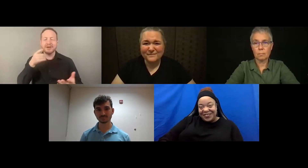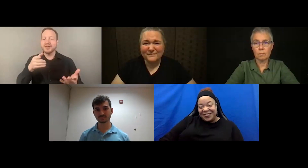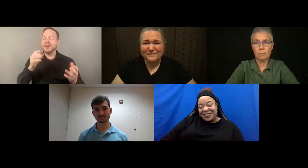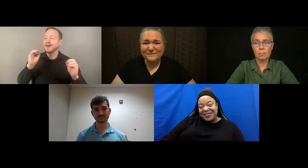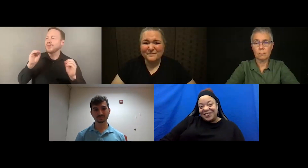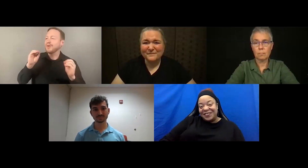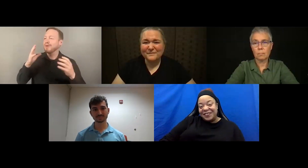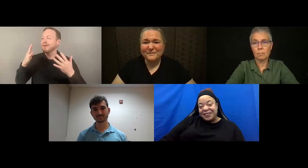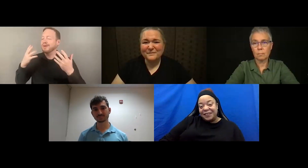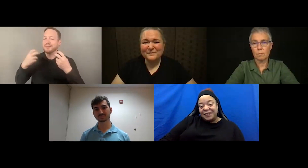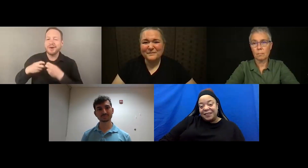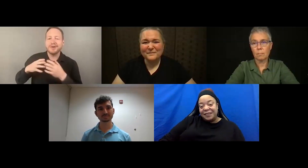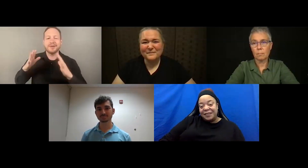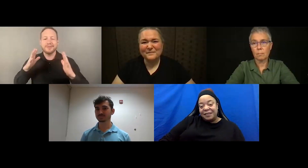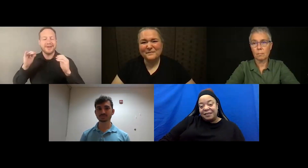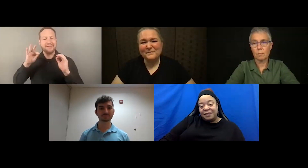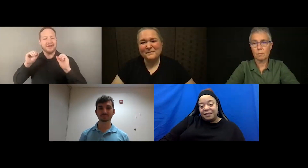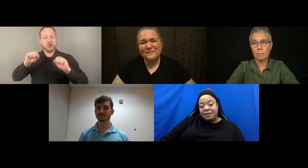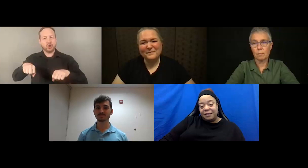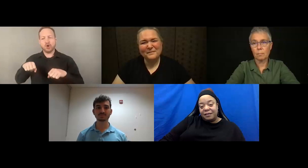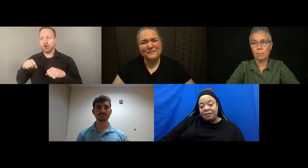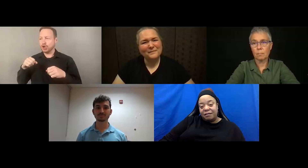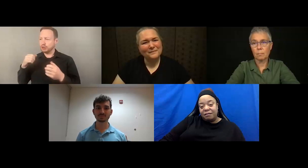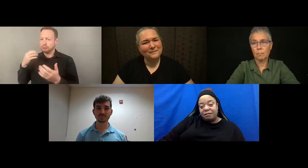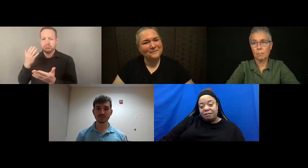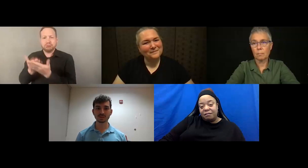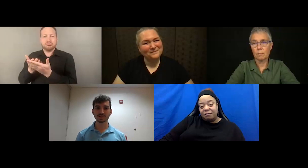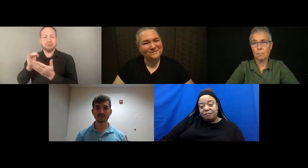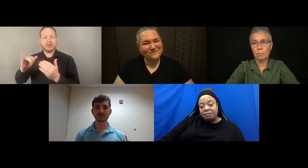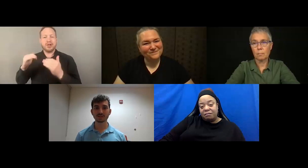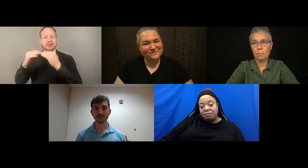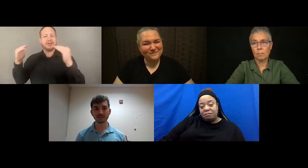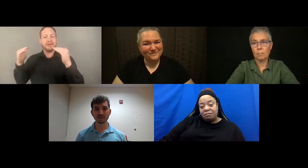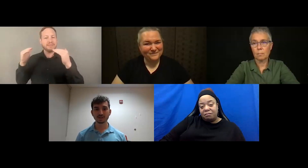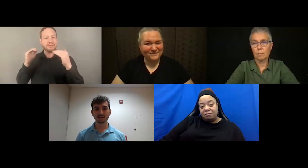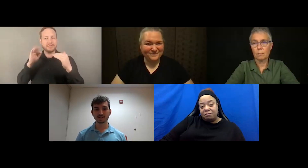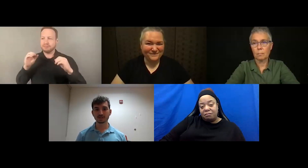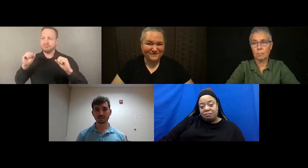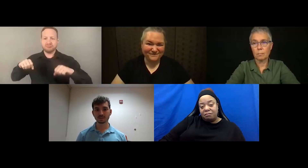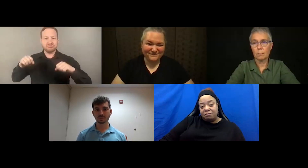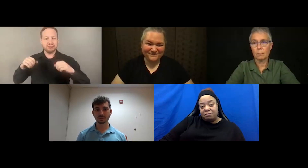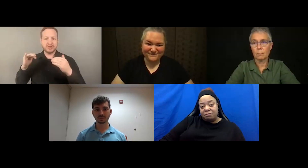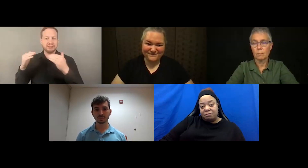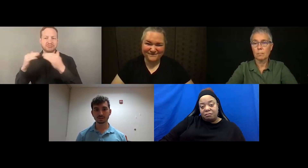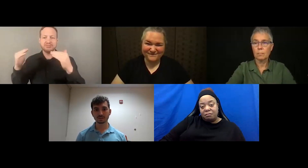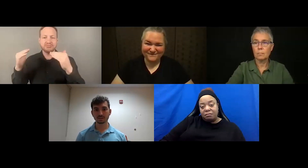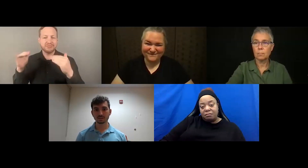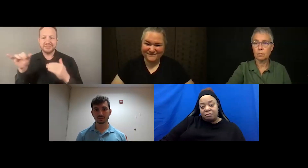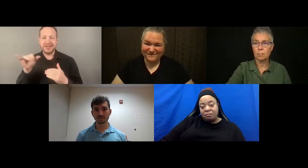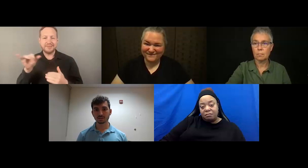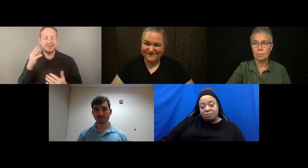perfect world look like? If we could solve any problem, if AI truly did become